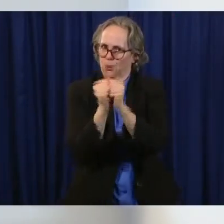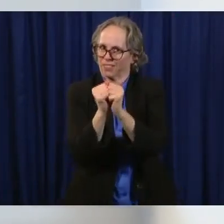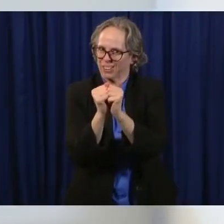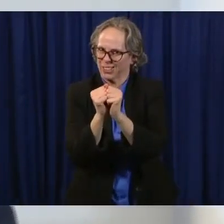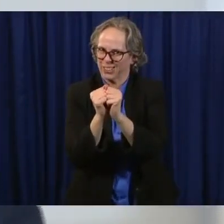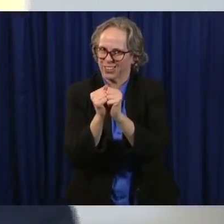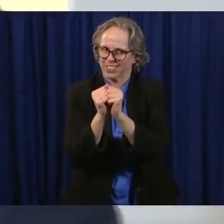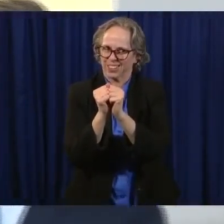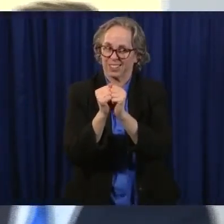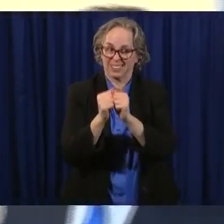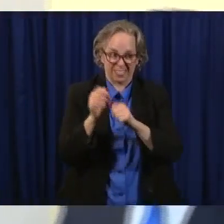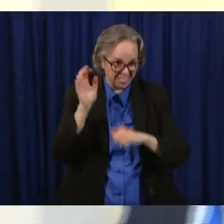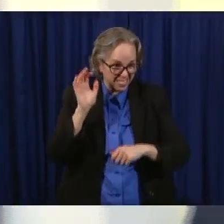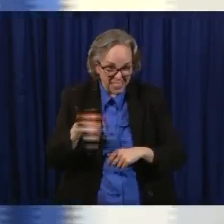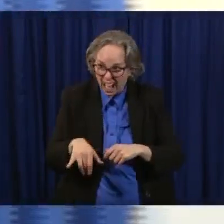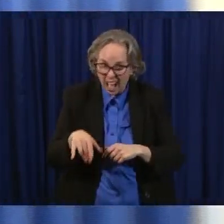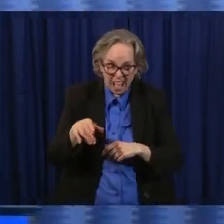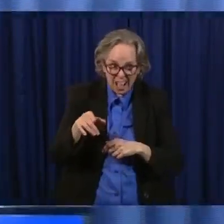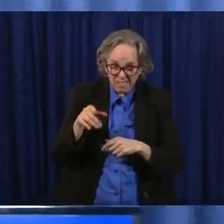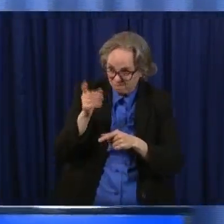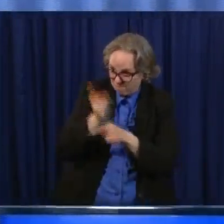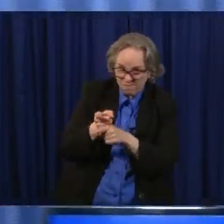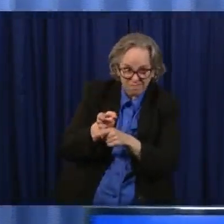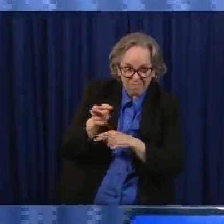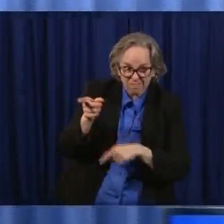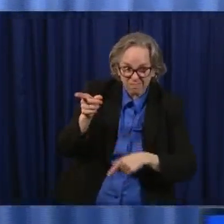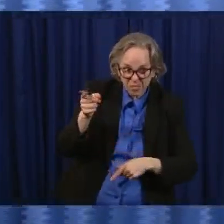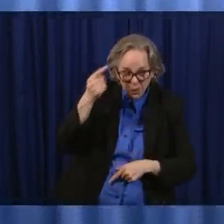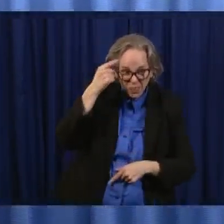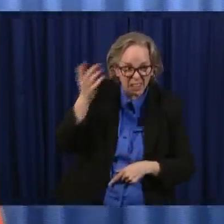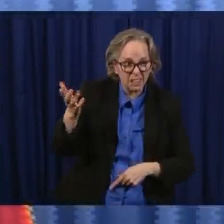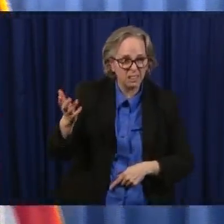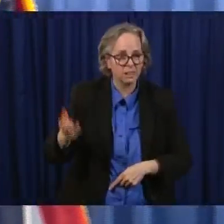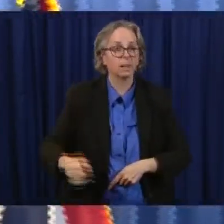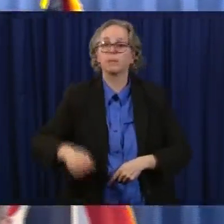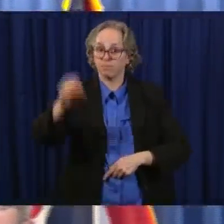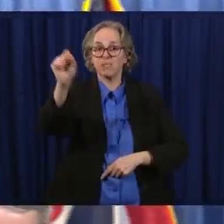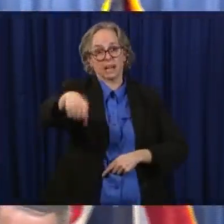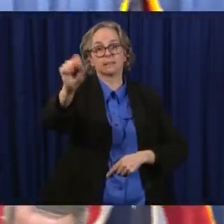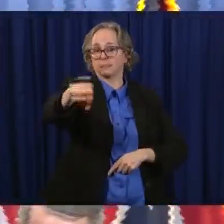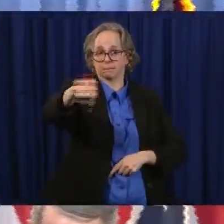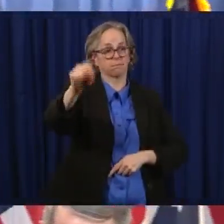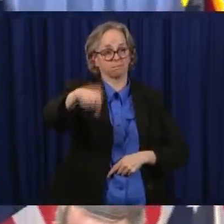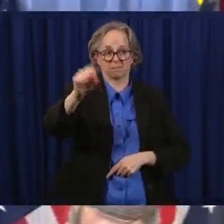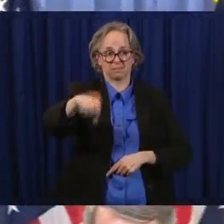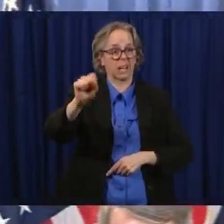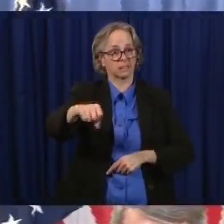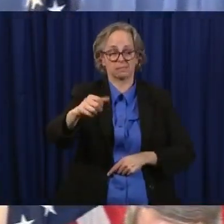AND WASHING DOWN HIGH TOUCH SURFACES, AND WE MAKE THAT MORE EFFECTIVE WE PUT A MASK ON. IS THAT A SIMPLE GUIDELINE WE COULD GIVE PEOPLE TO HOW THEY